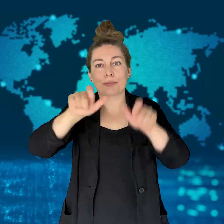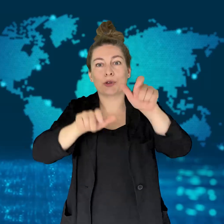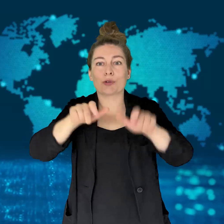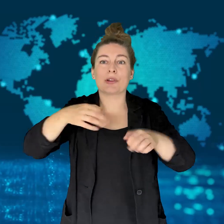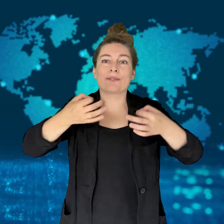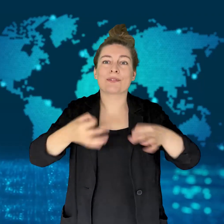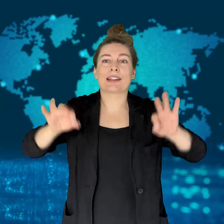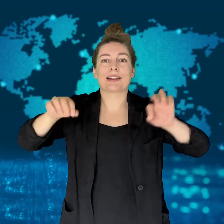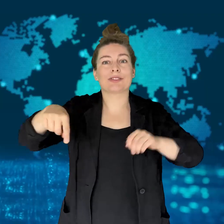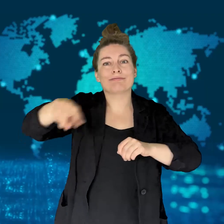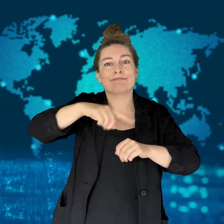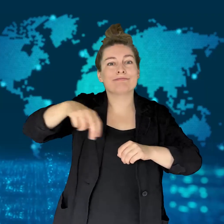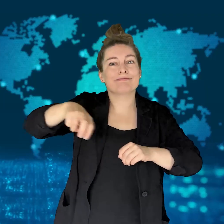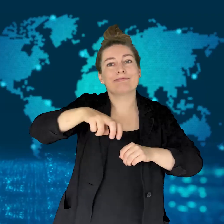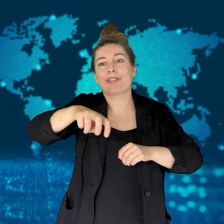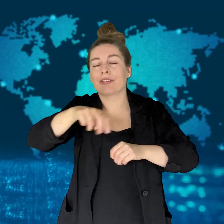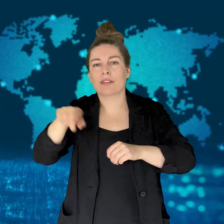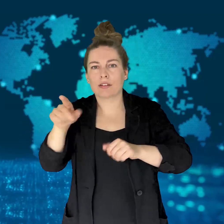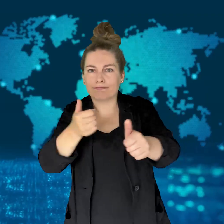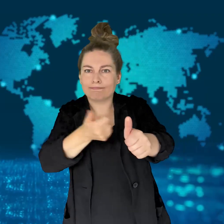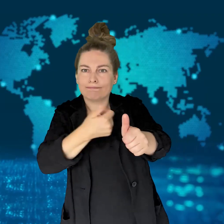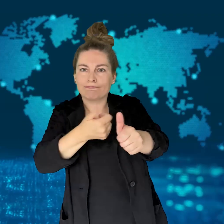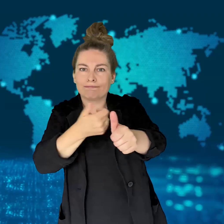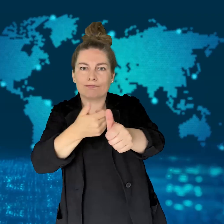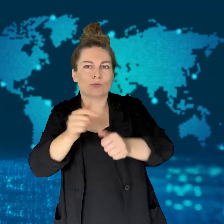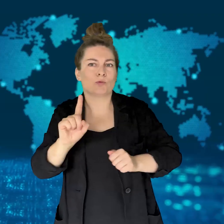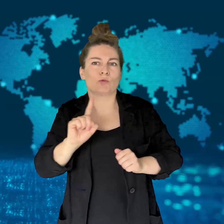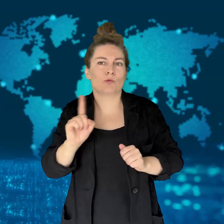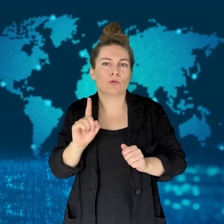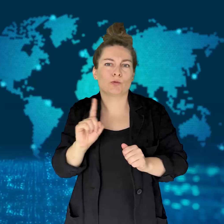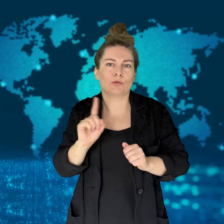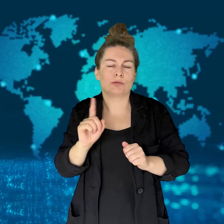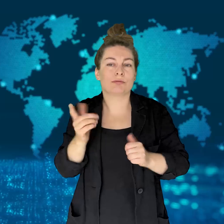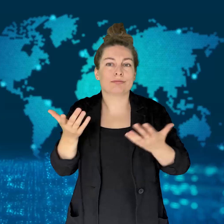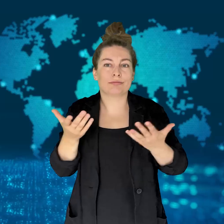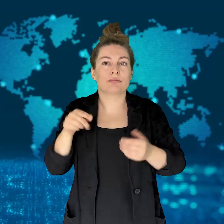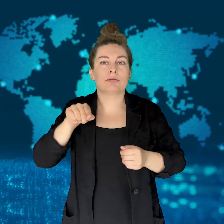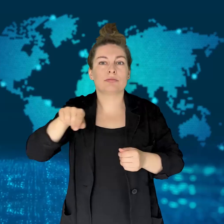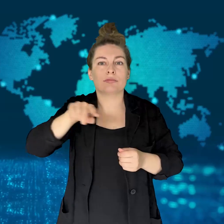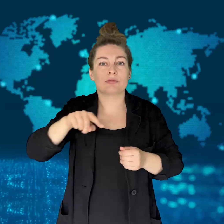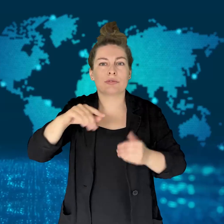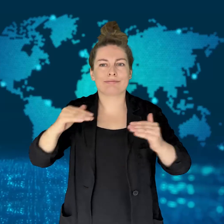other shelter to go to."